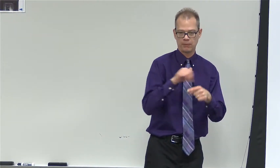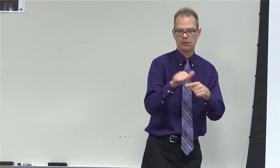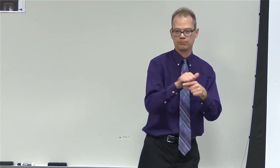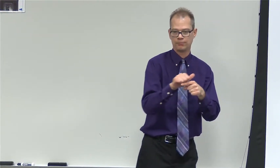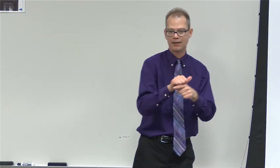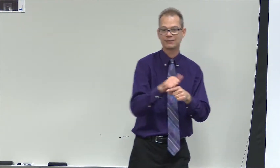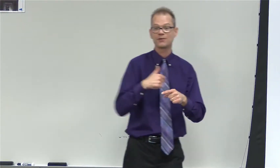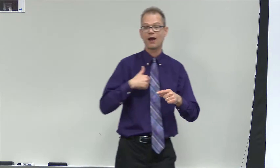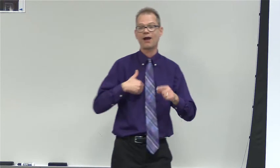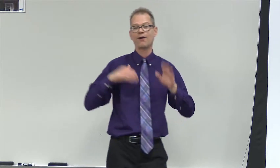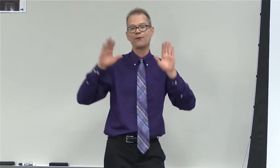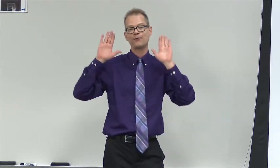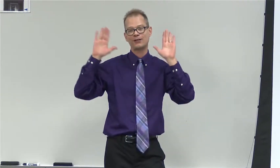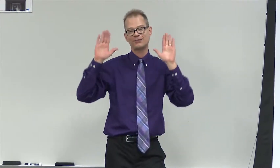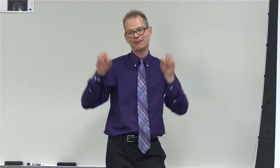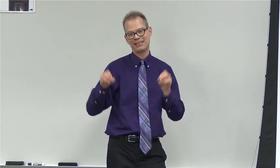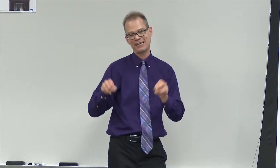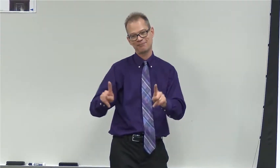I still wanted to practice in that area.